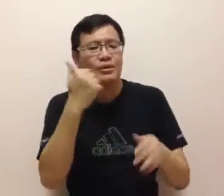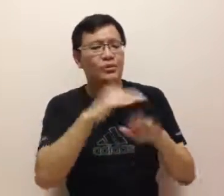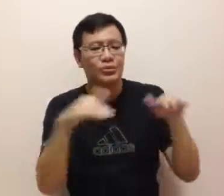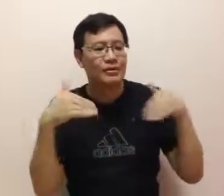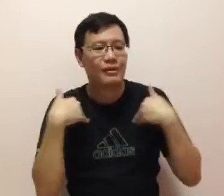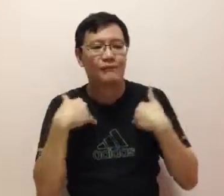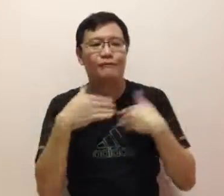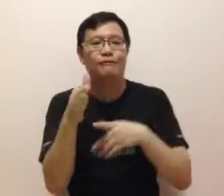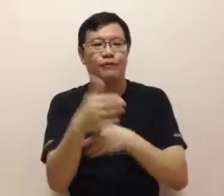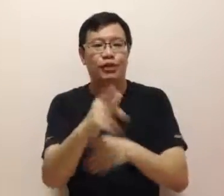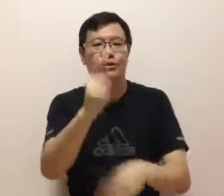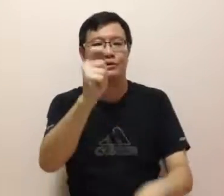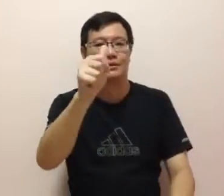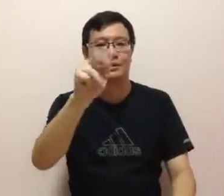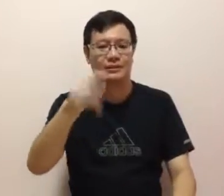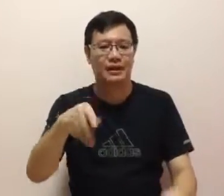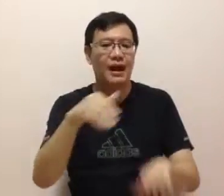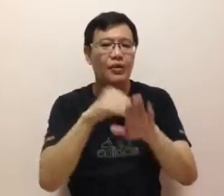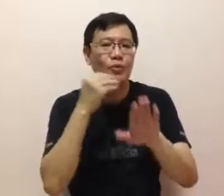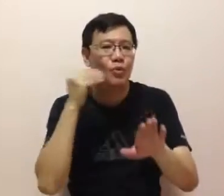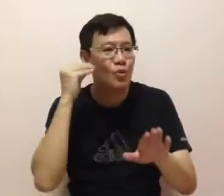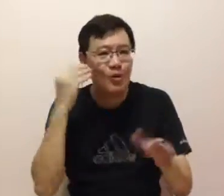because we didn't own any fish tanks in our home.